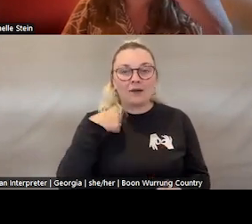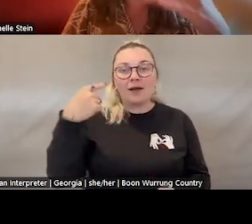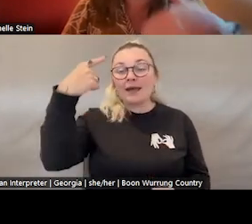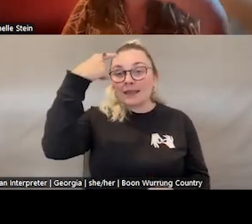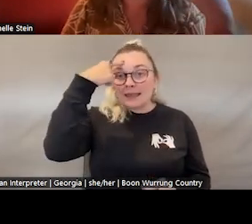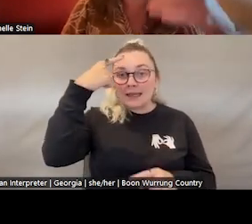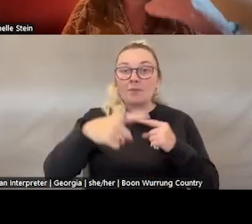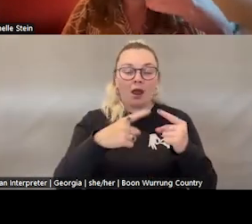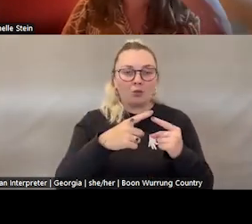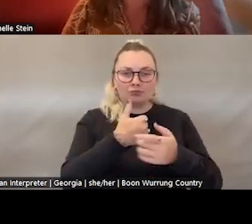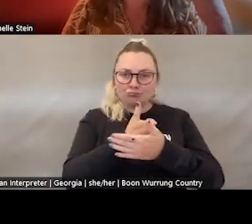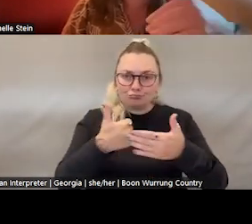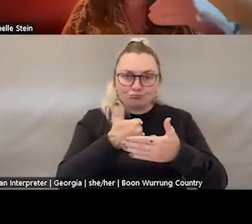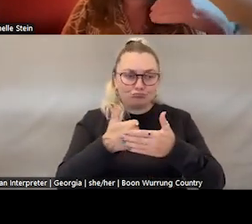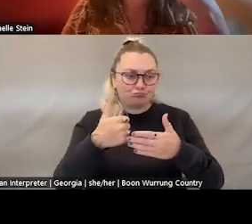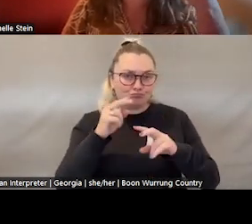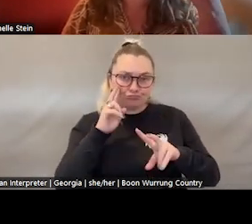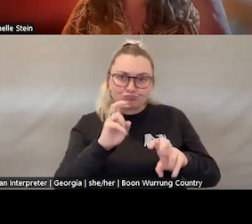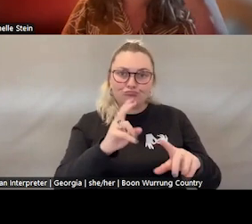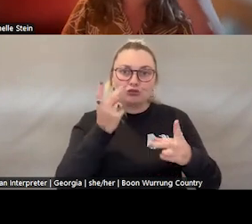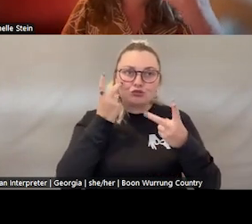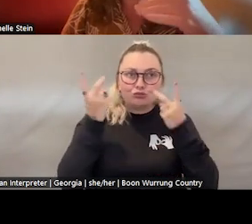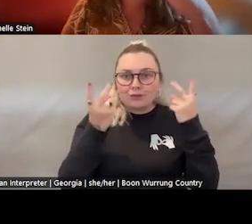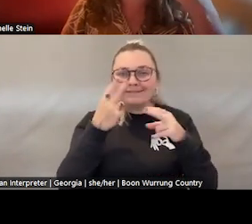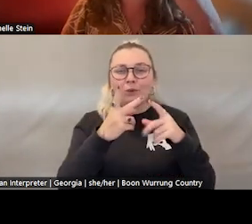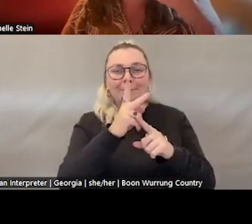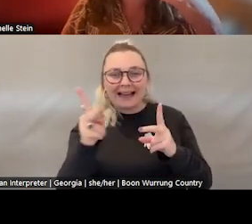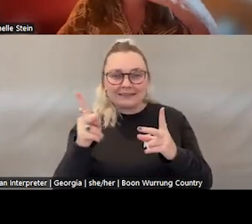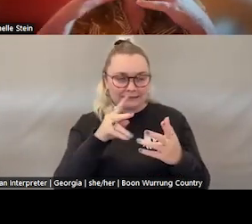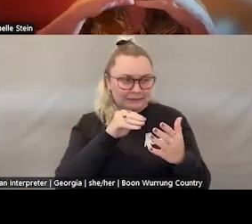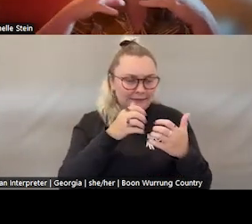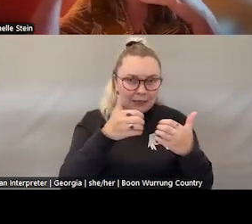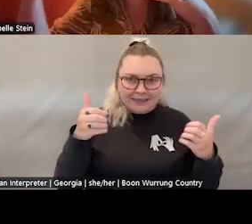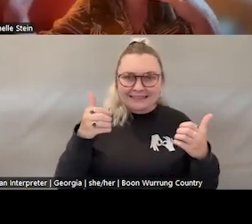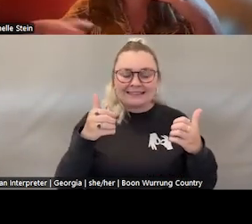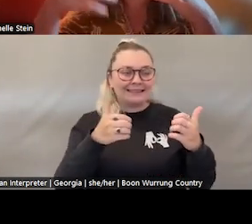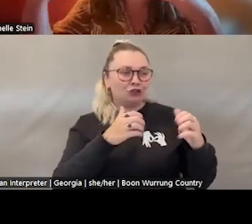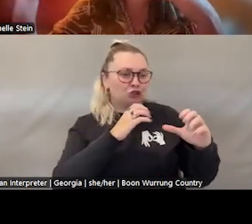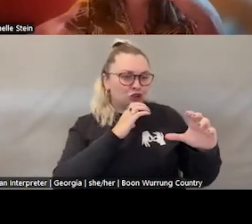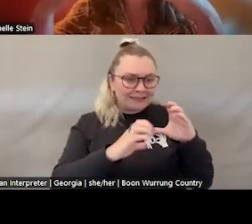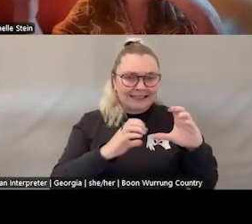are constantly analysing, looking for patterns, cementing, communicating, reiterating based on